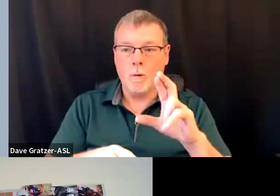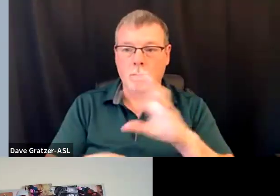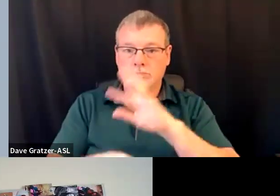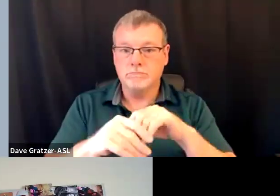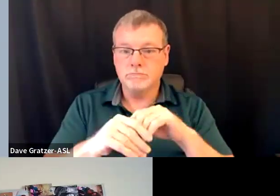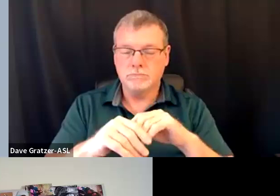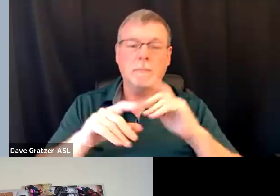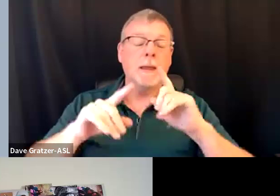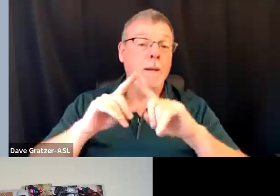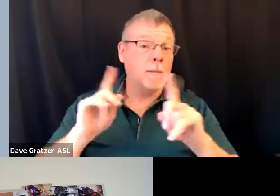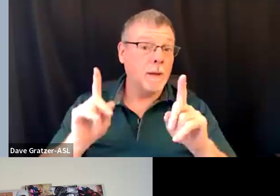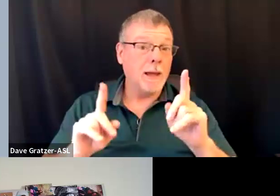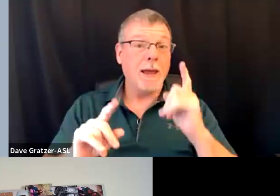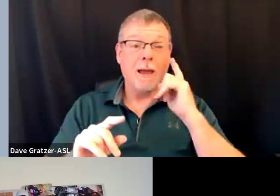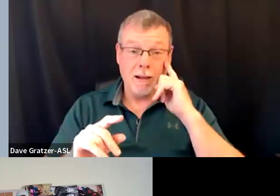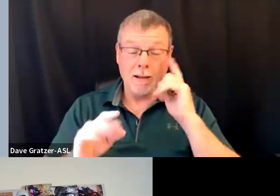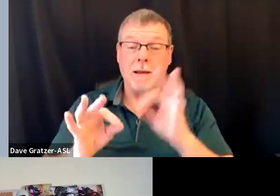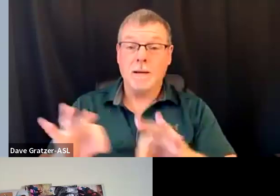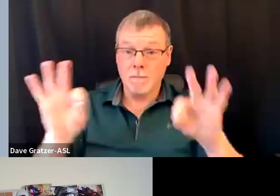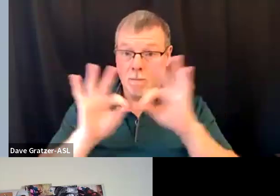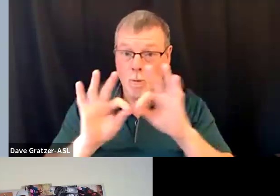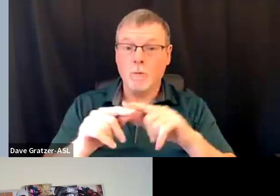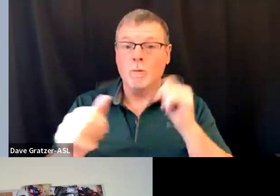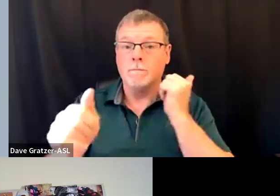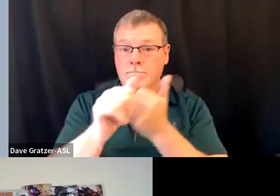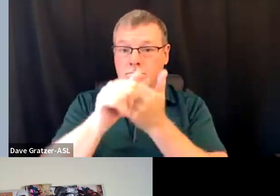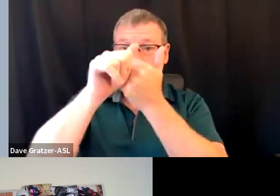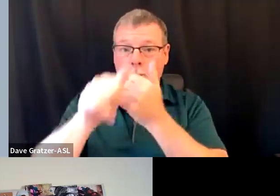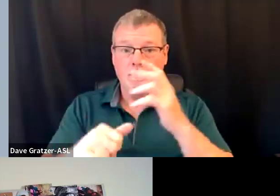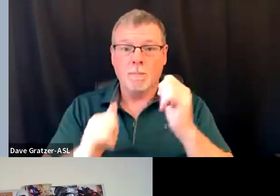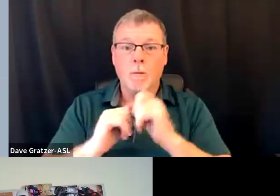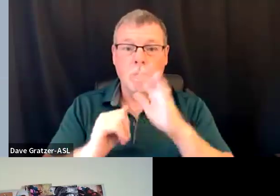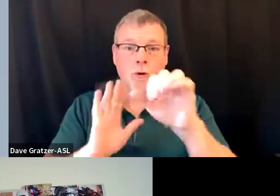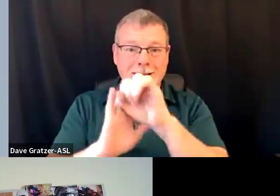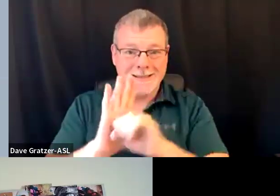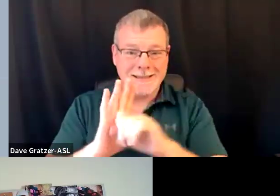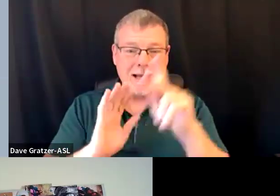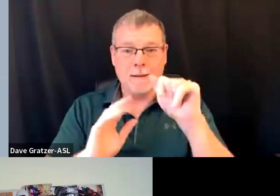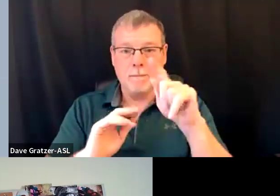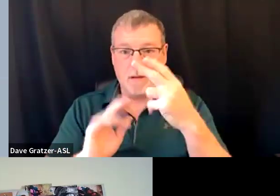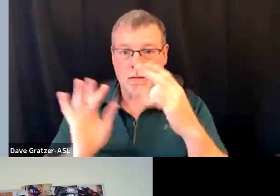But again, I do think this would be an important thing to follow up with your state PATH contact about